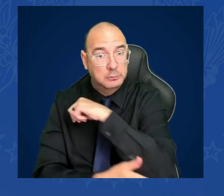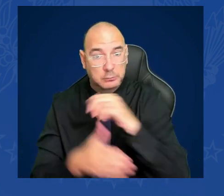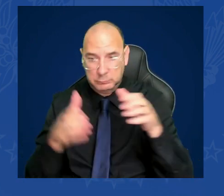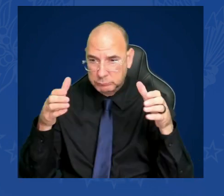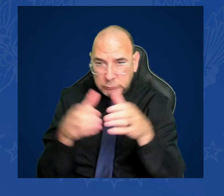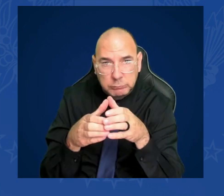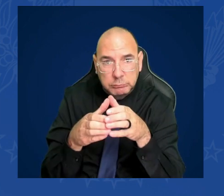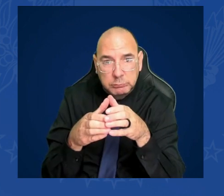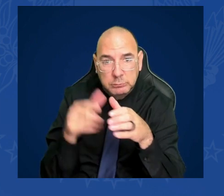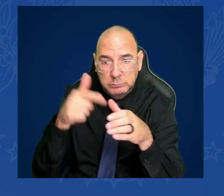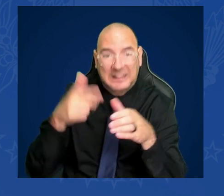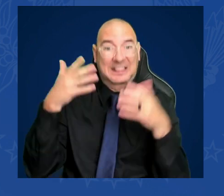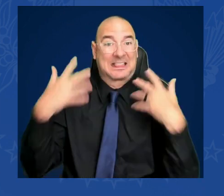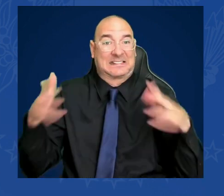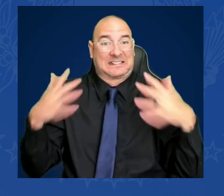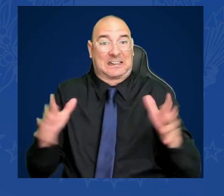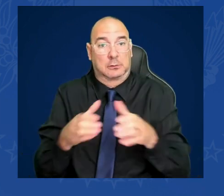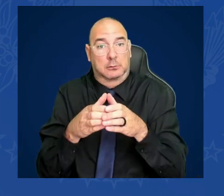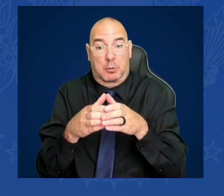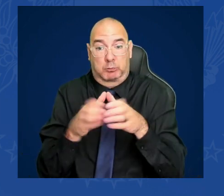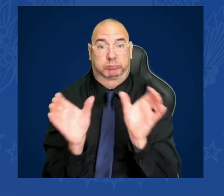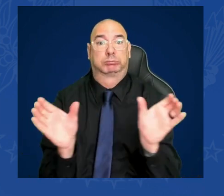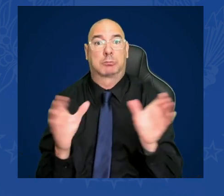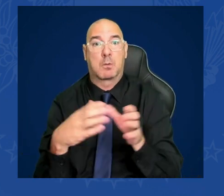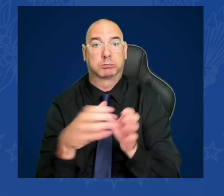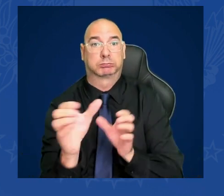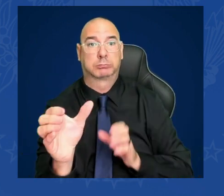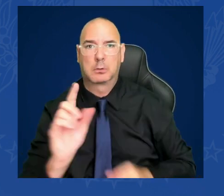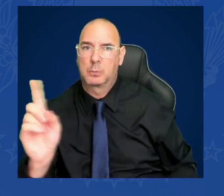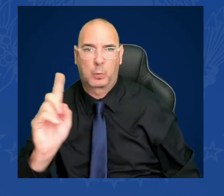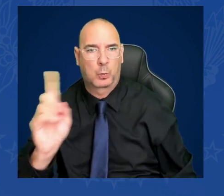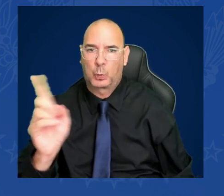I look out at you, Cadets, and I see the very best of America.